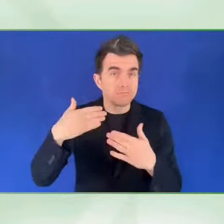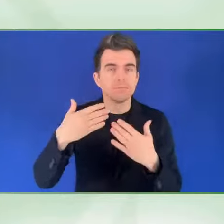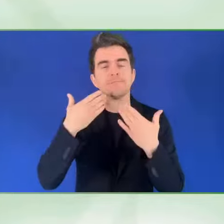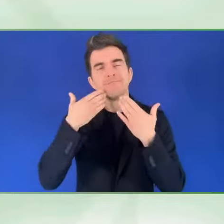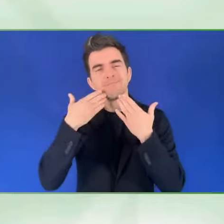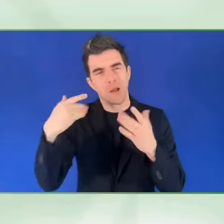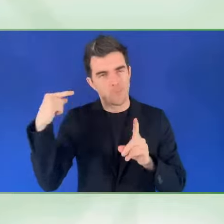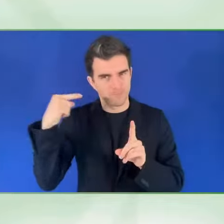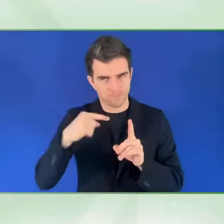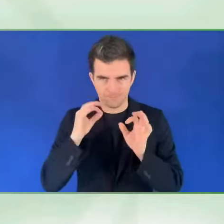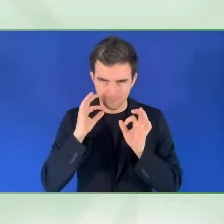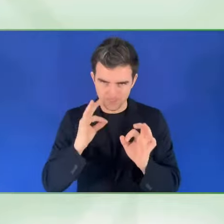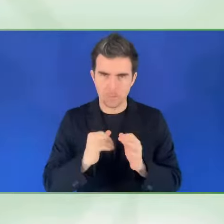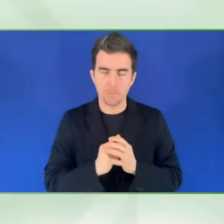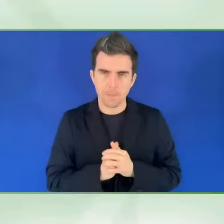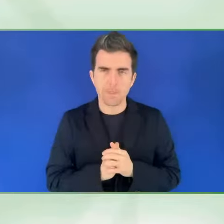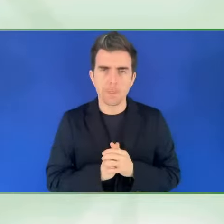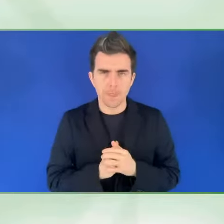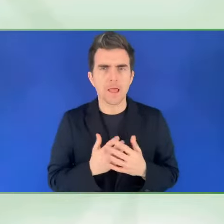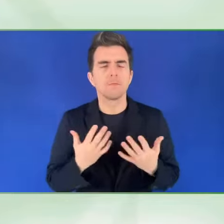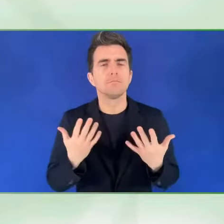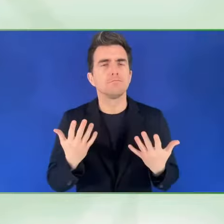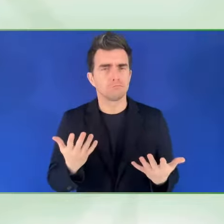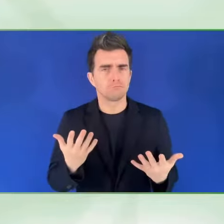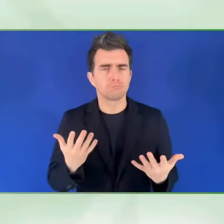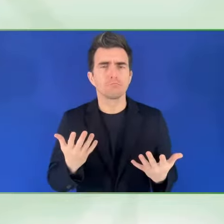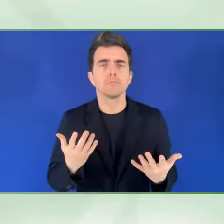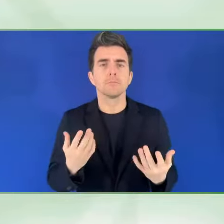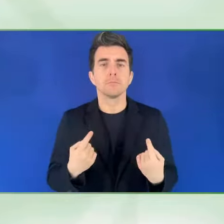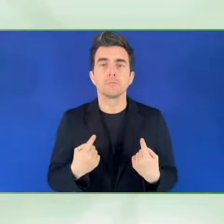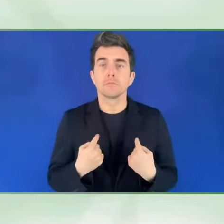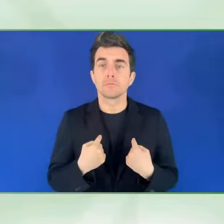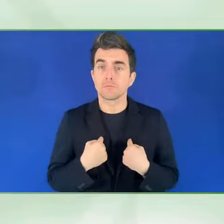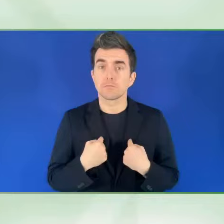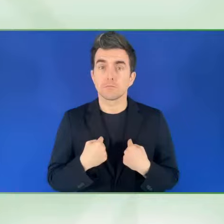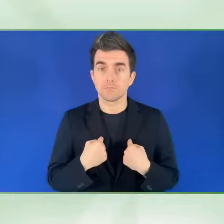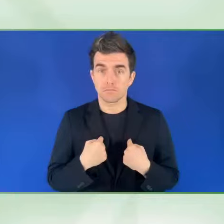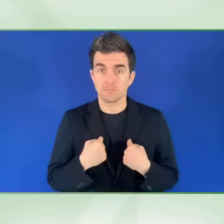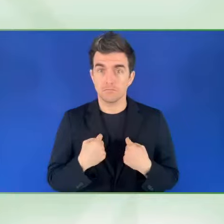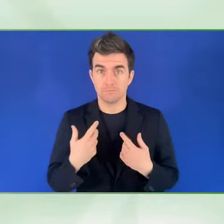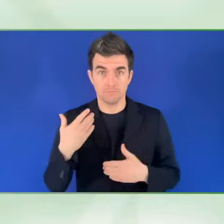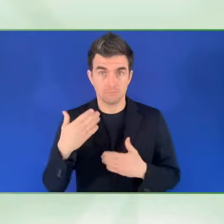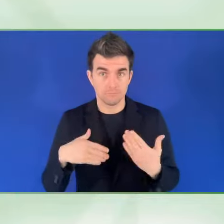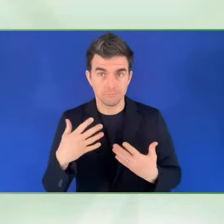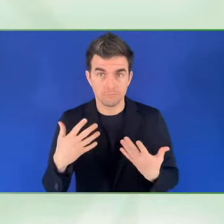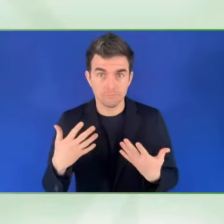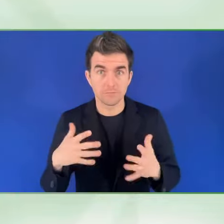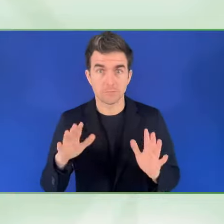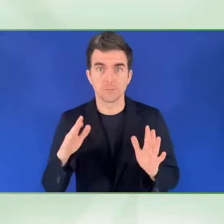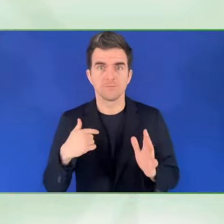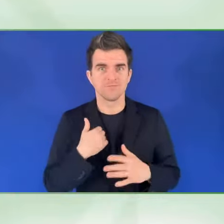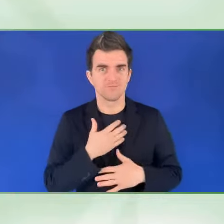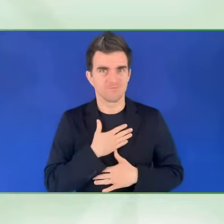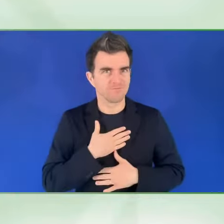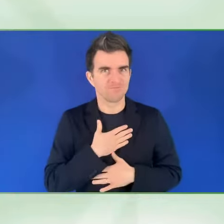without zero barriers. We always set goals on our public performances with professional artists.